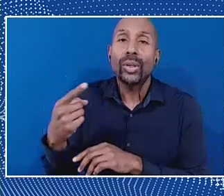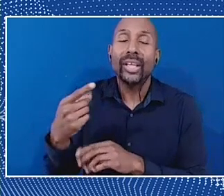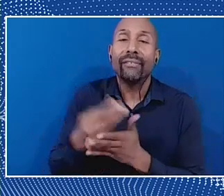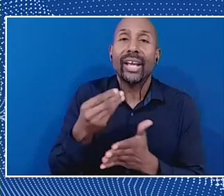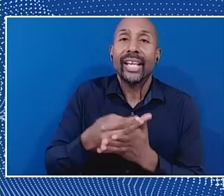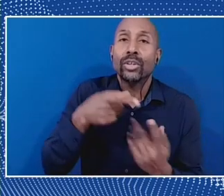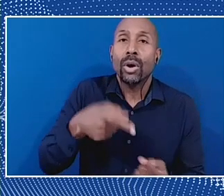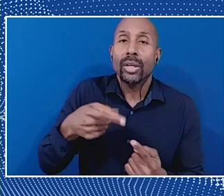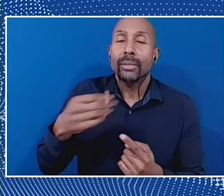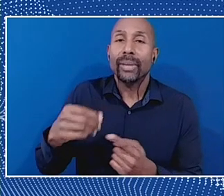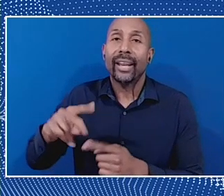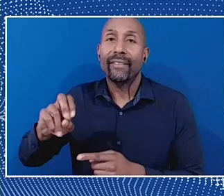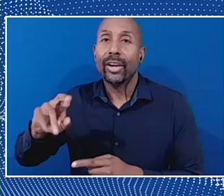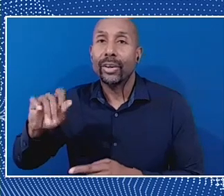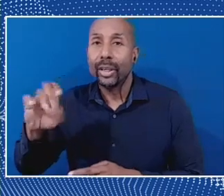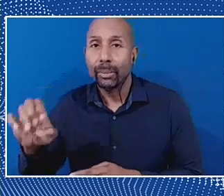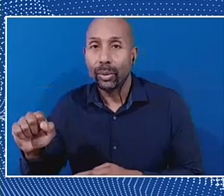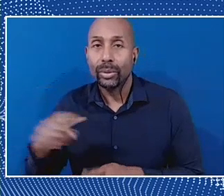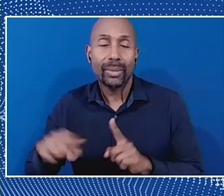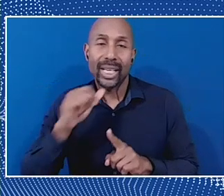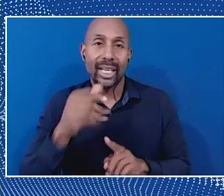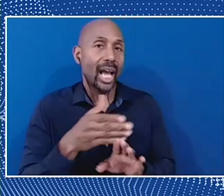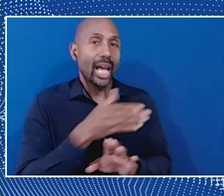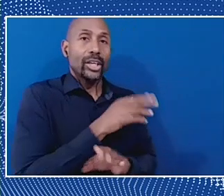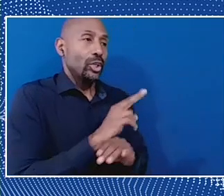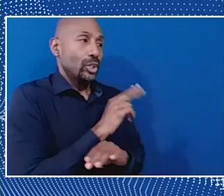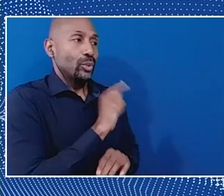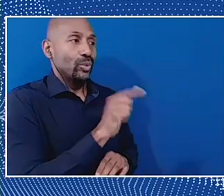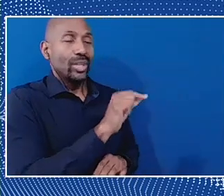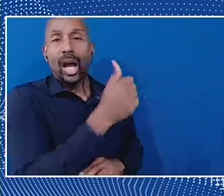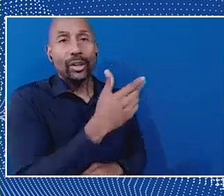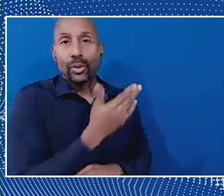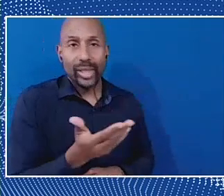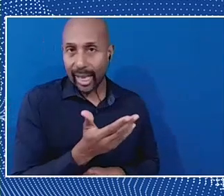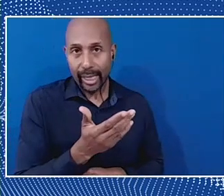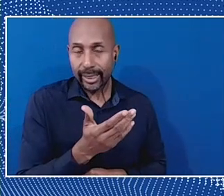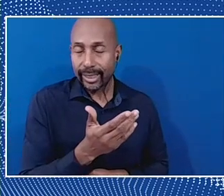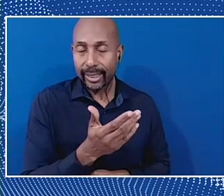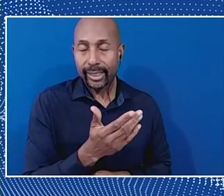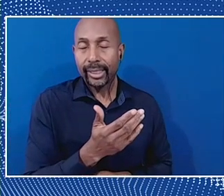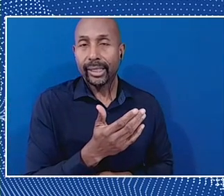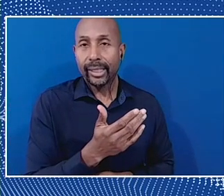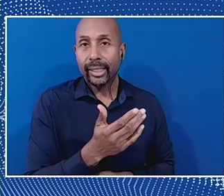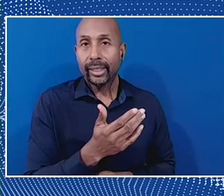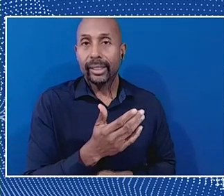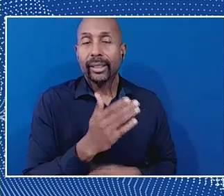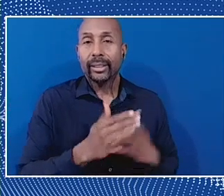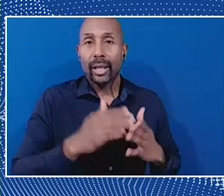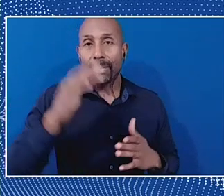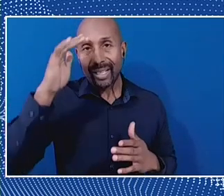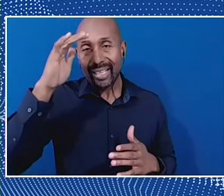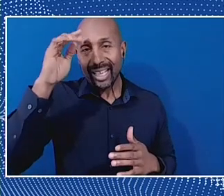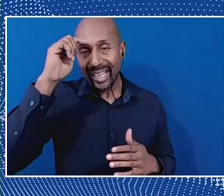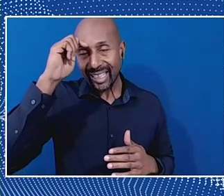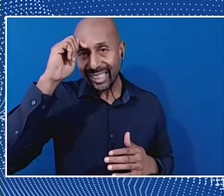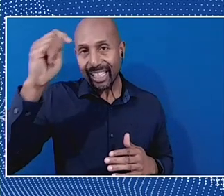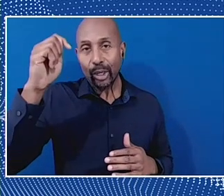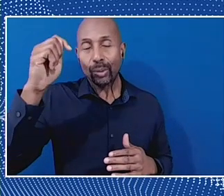some of these other contingent or sometimes even theoretical forms, hypothetical forms of relief.